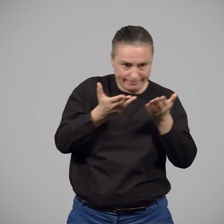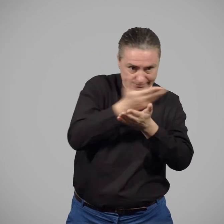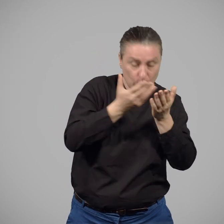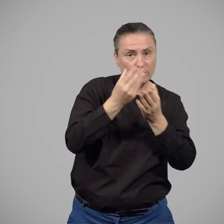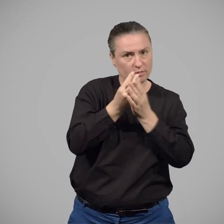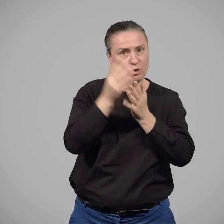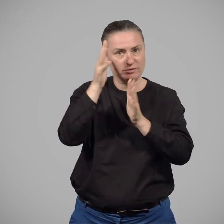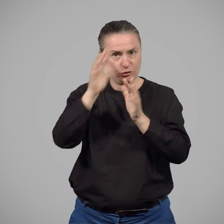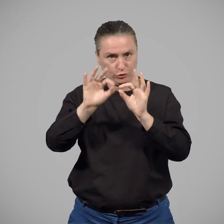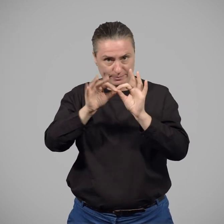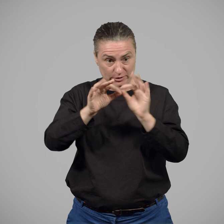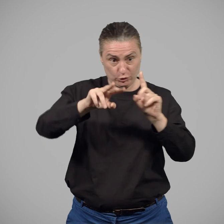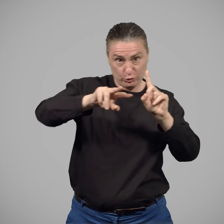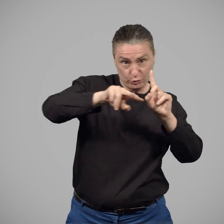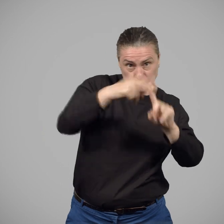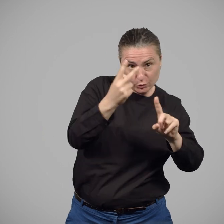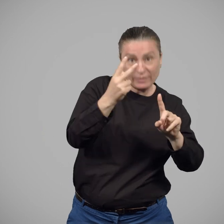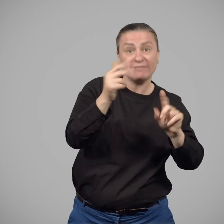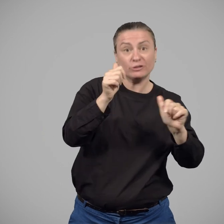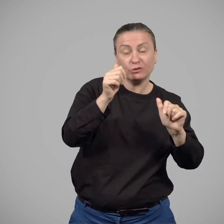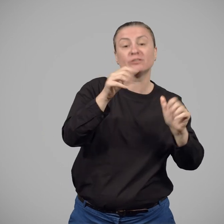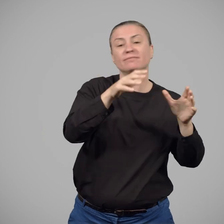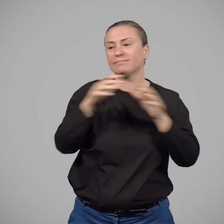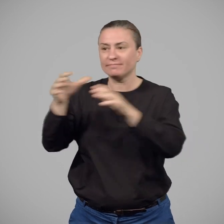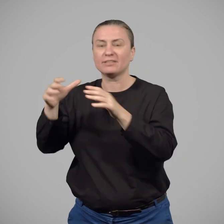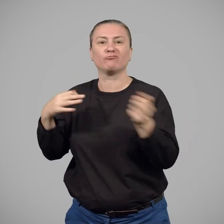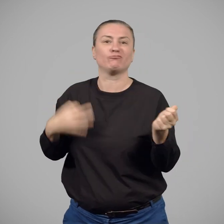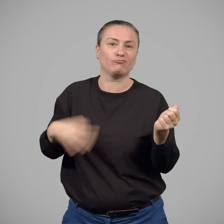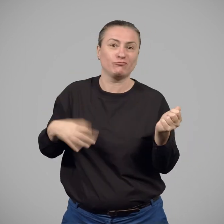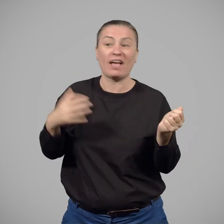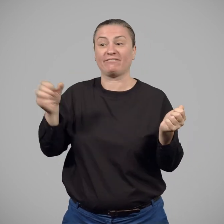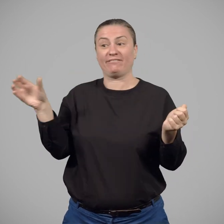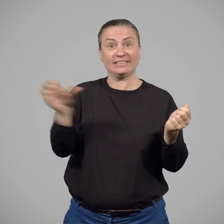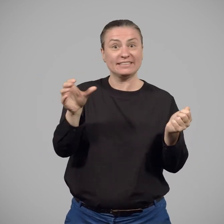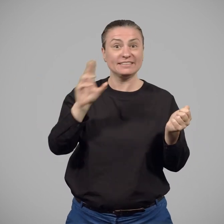They will have their In Coversation session Auslan Interpreted at 2pm and